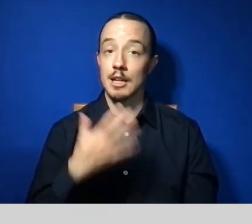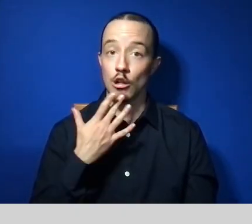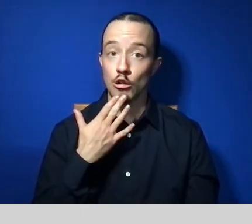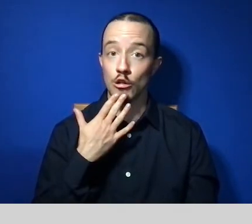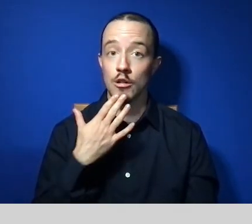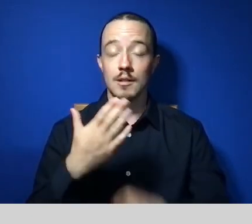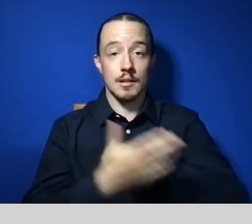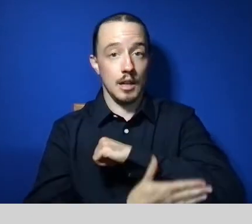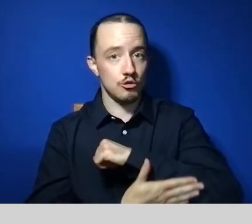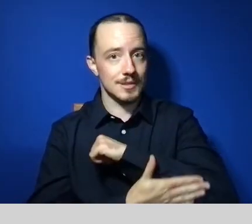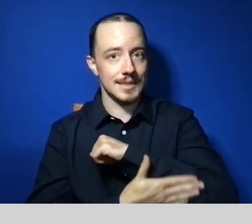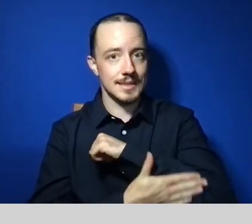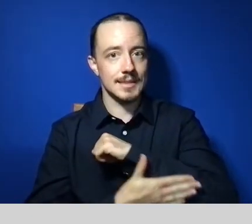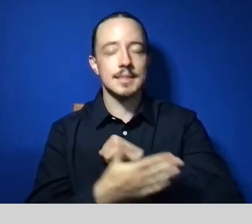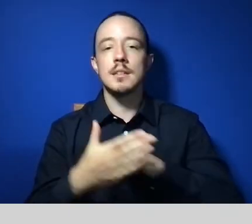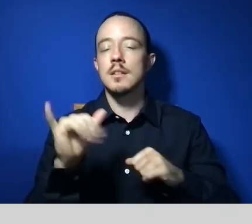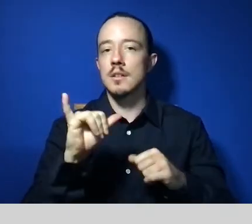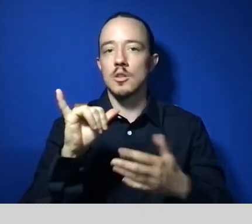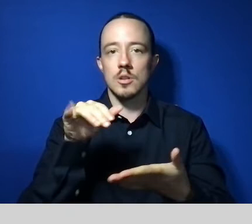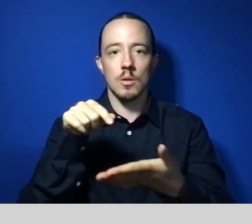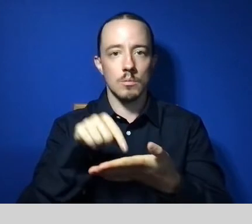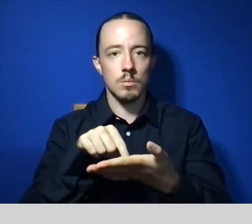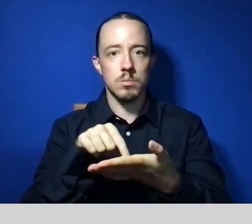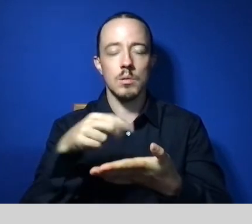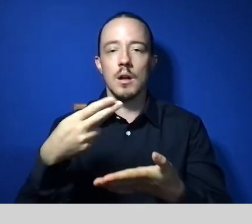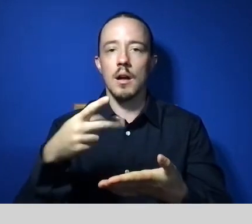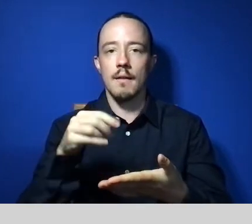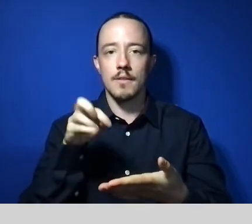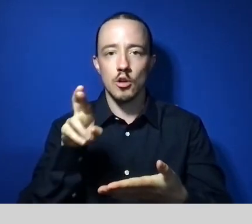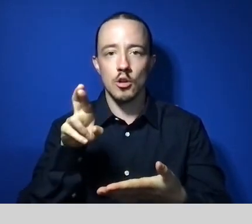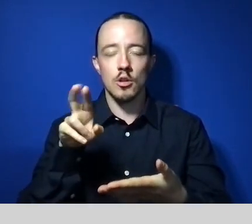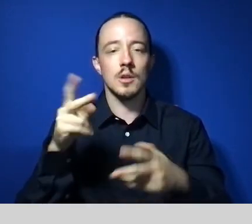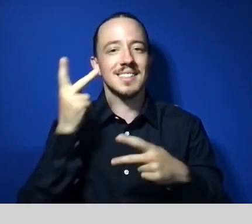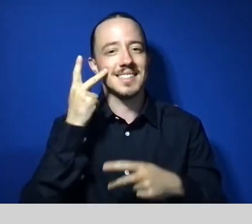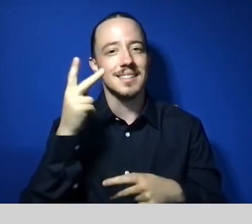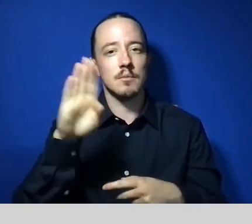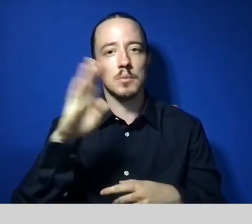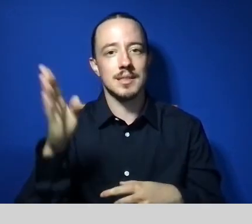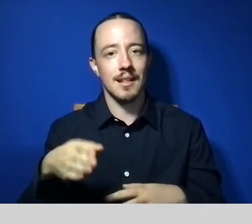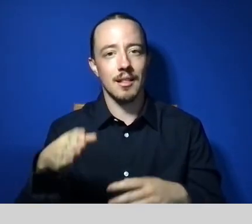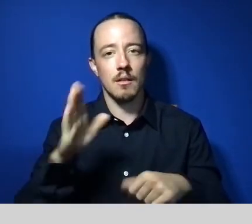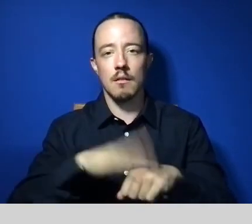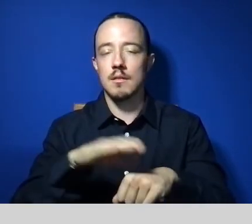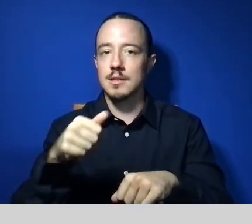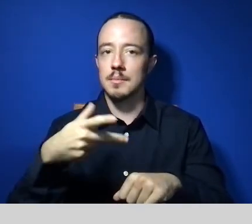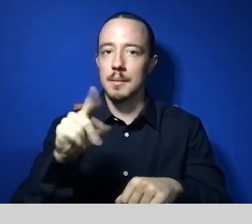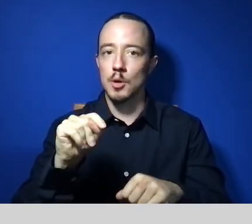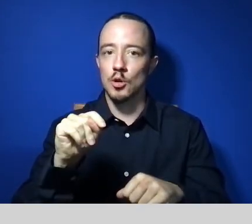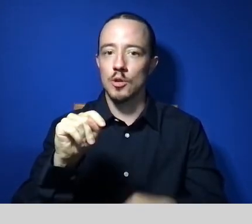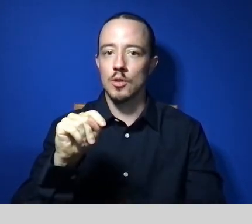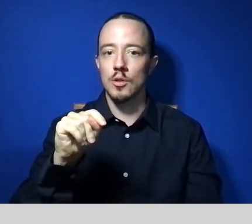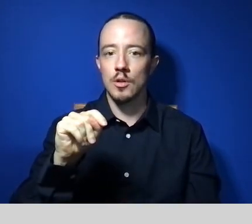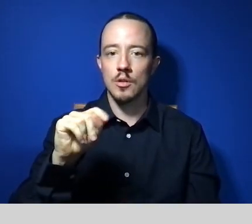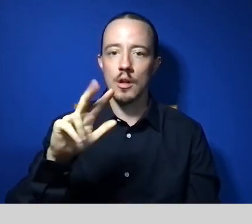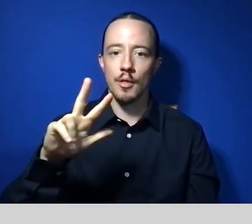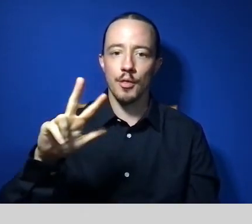The color is country. We can also hover over it as well. We can see for Brazil on September